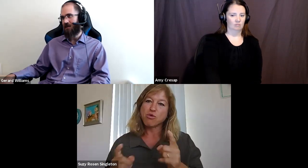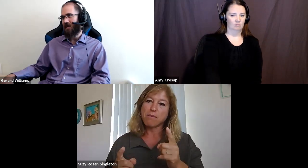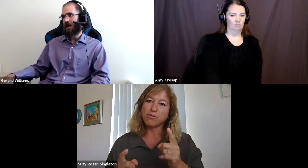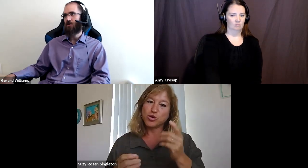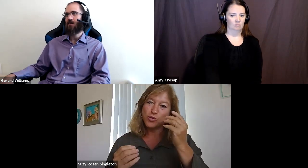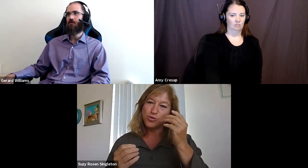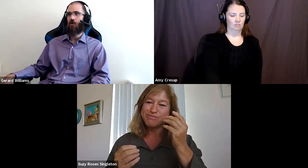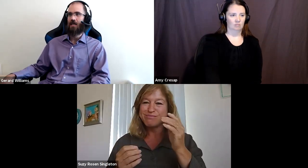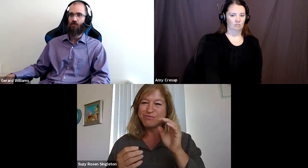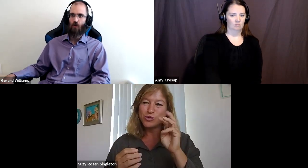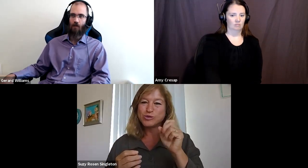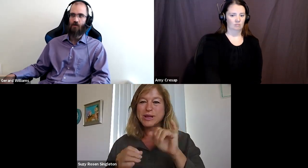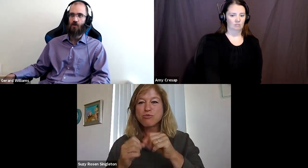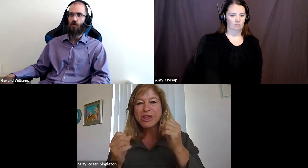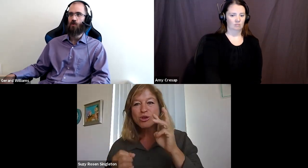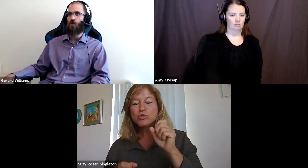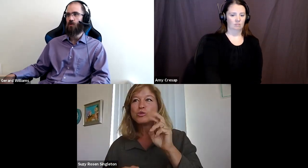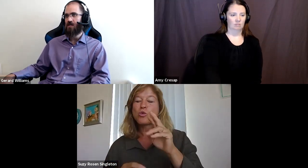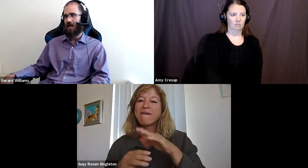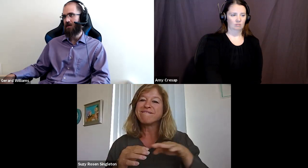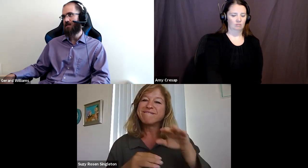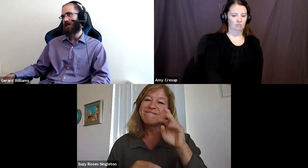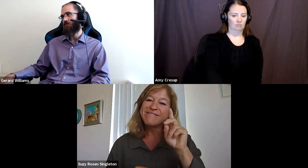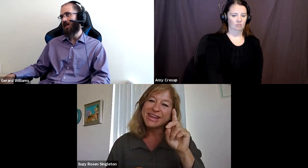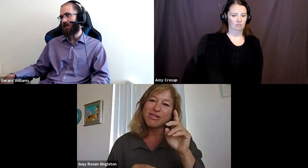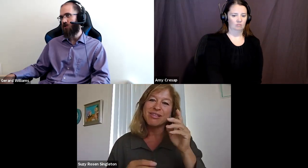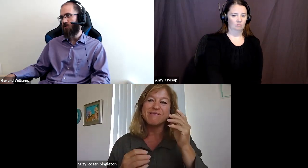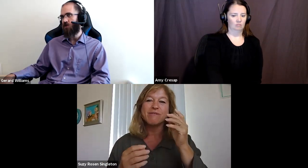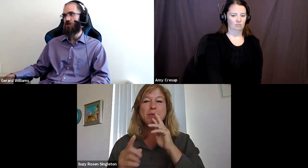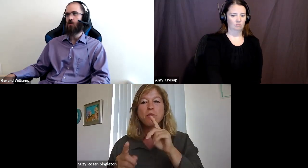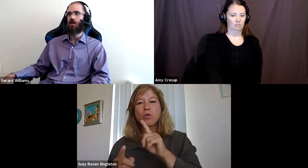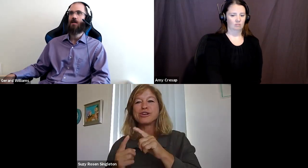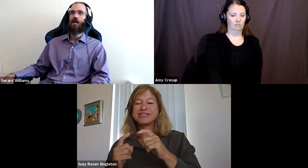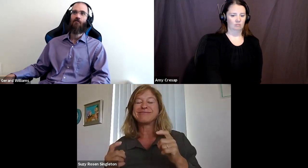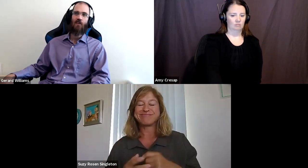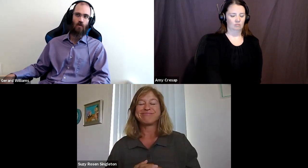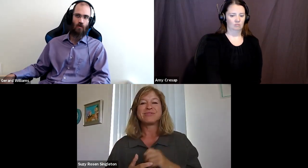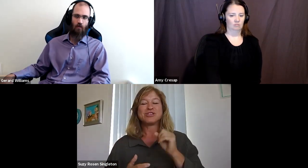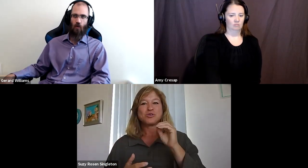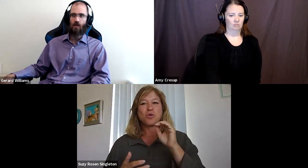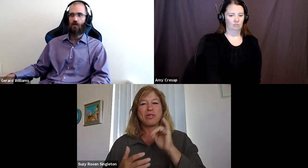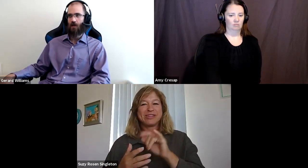of captioning for impromptu news segments like breaking news or field reports or what